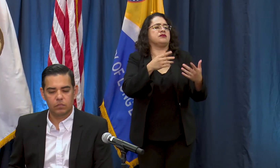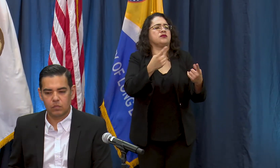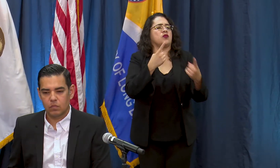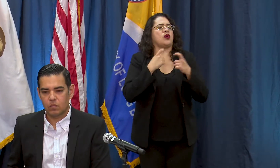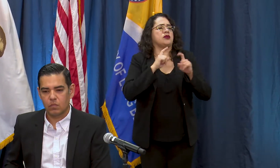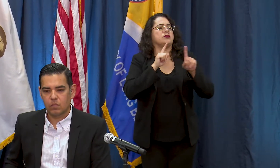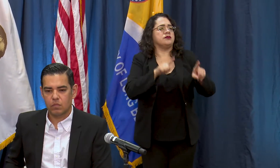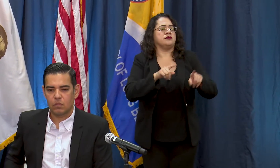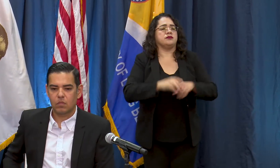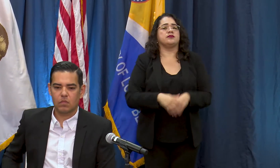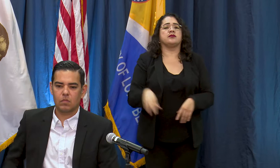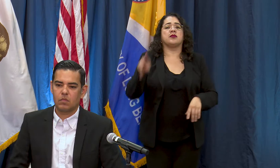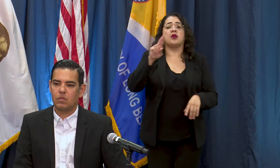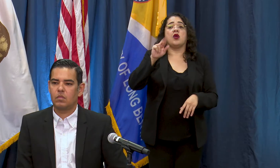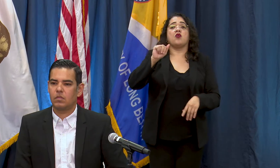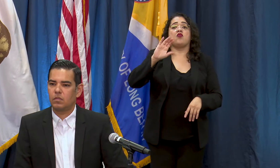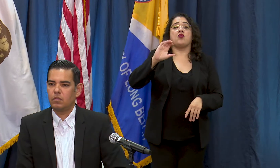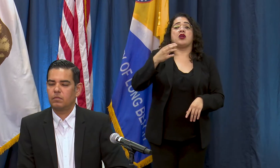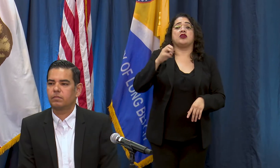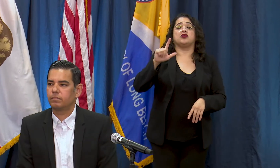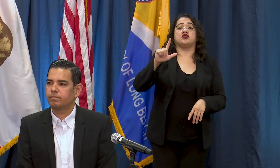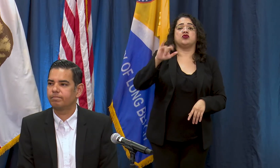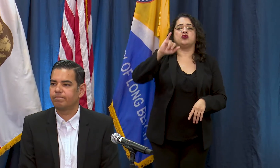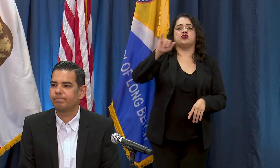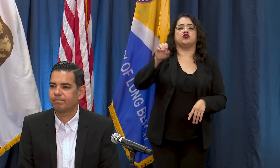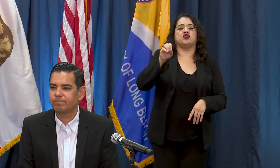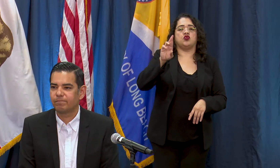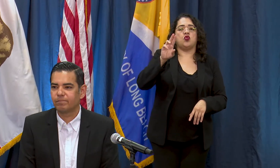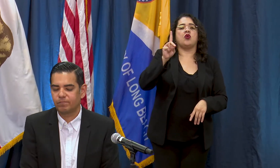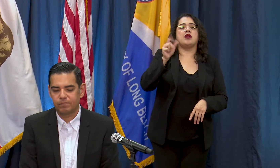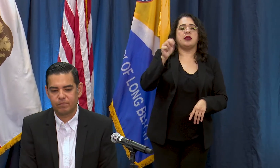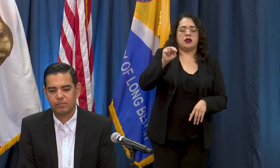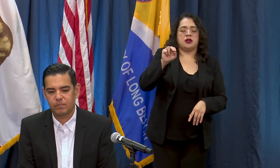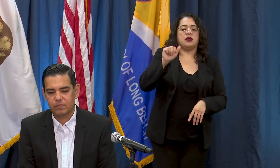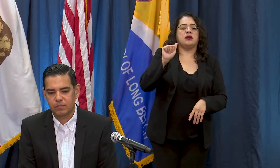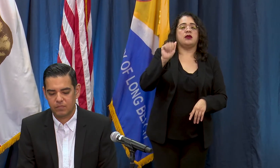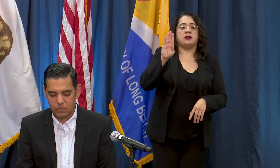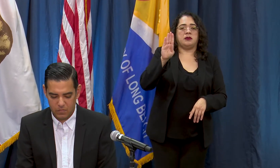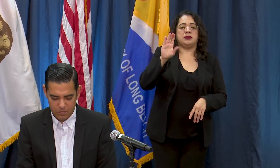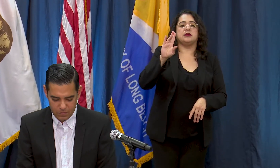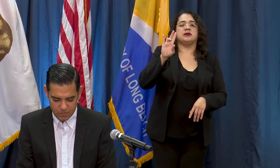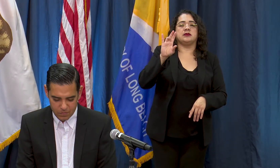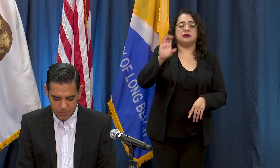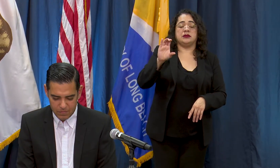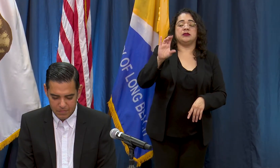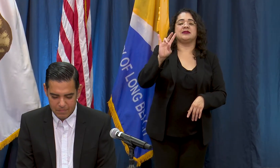will be coming from Rachel Jordan from ABC 7, go ahead Rachel. Hey so my